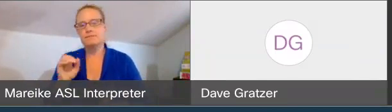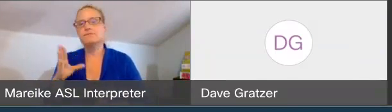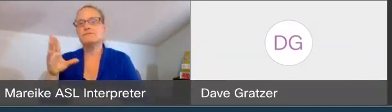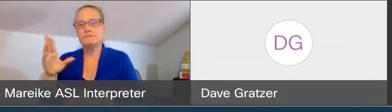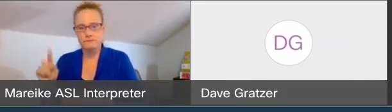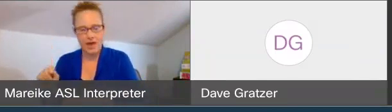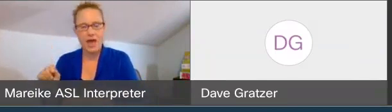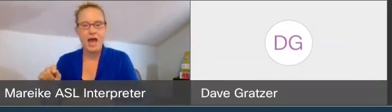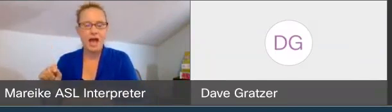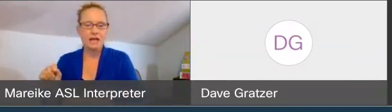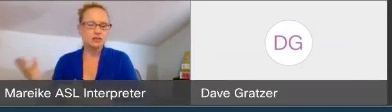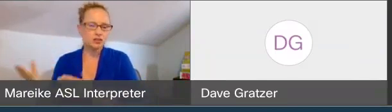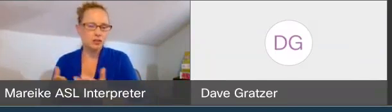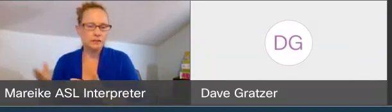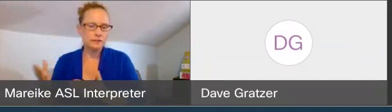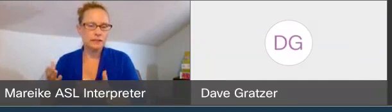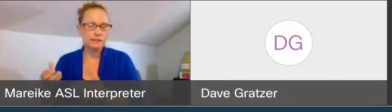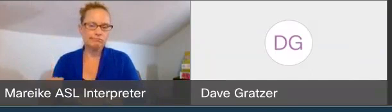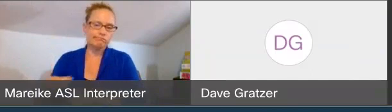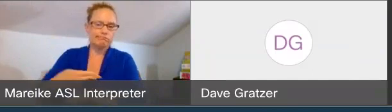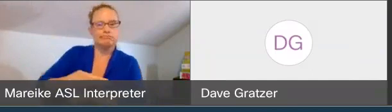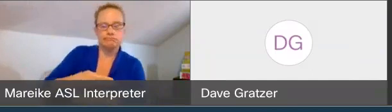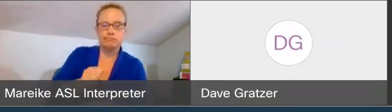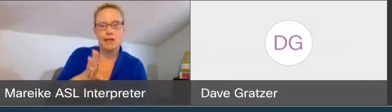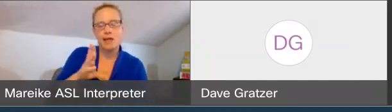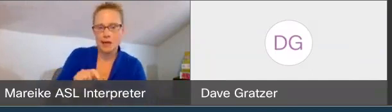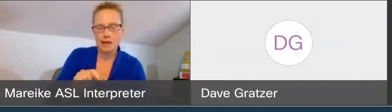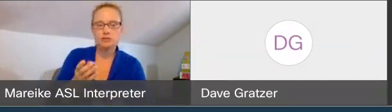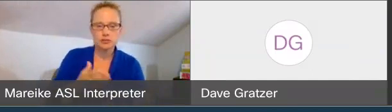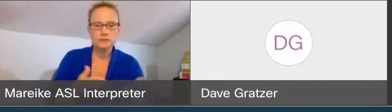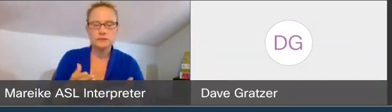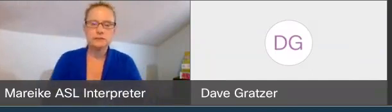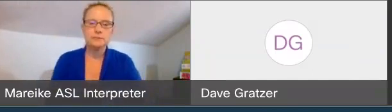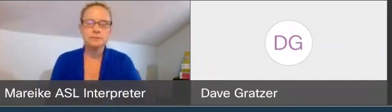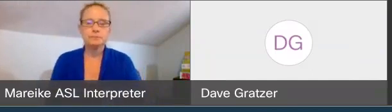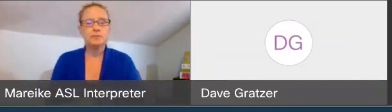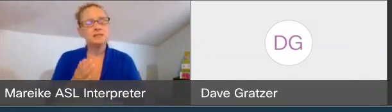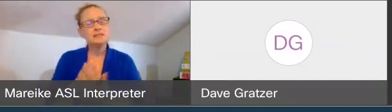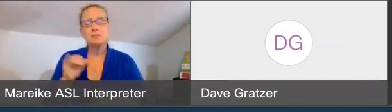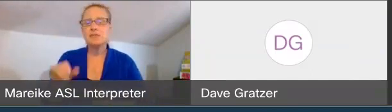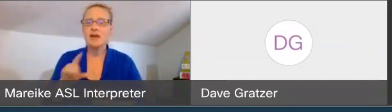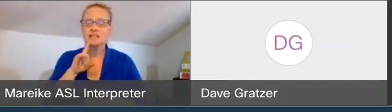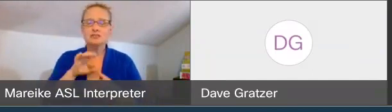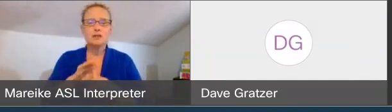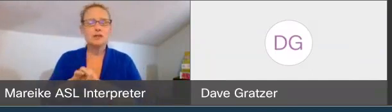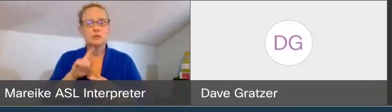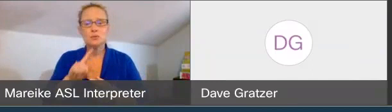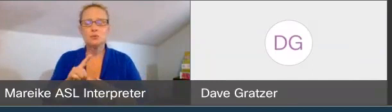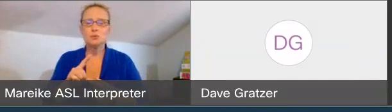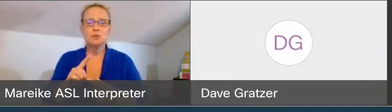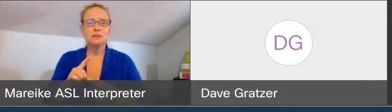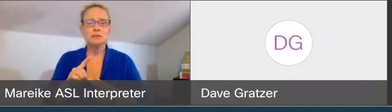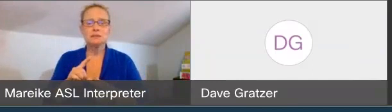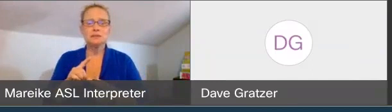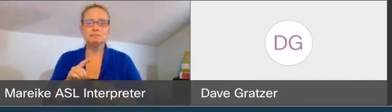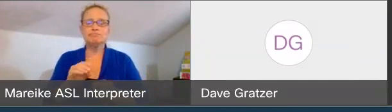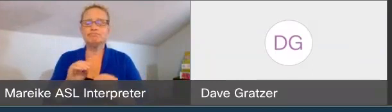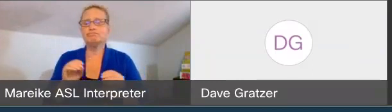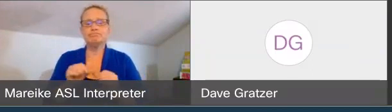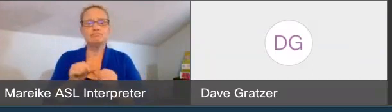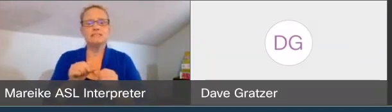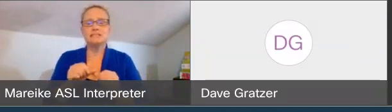improves outcomes across the board. And some of it speaks to our lack of consistent model fidelity